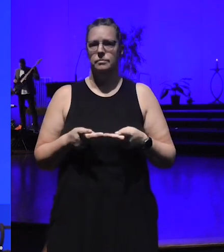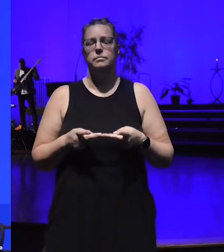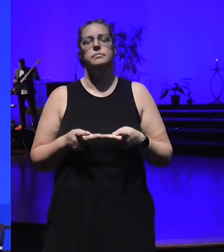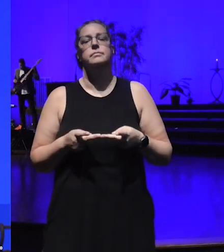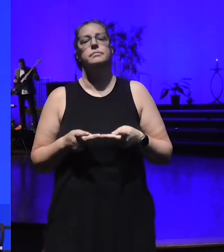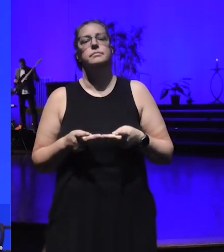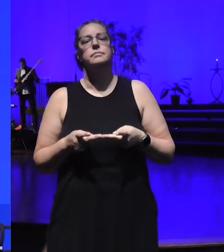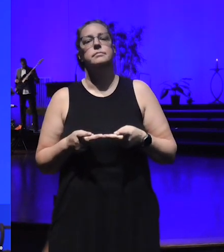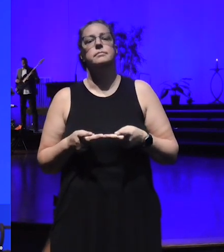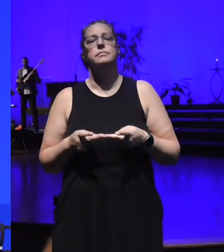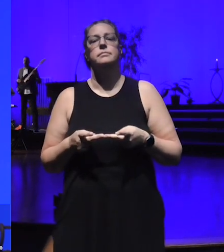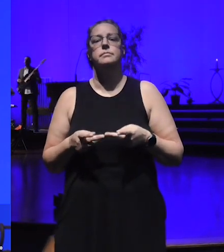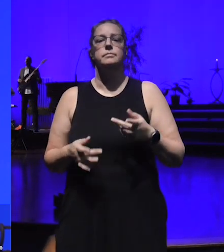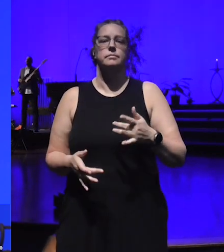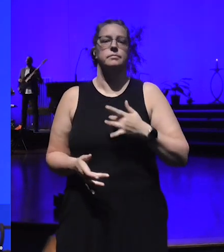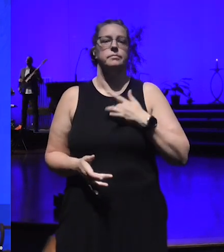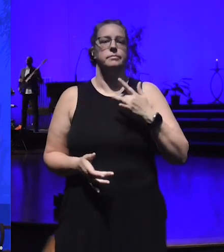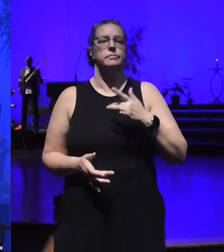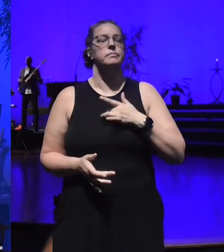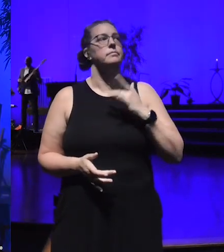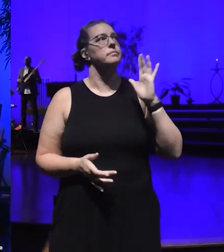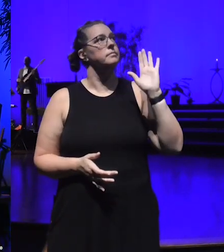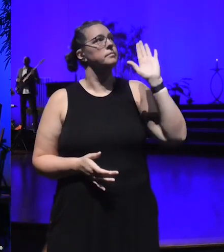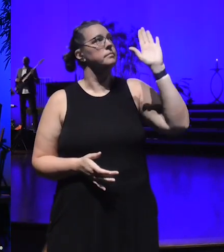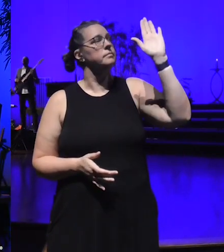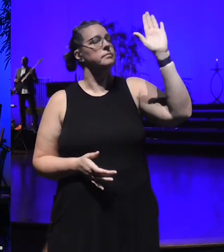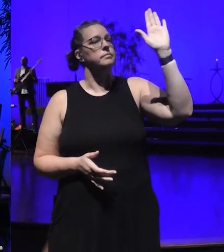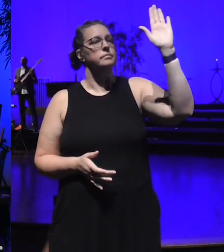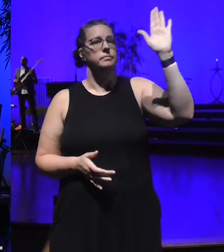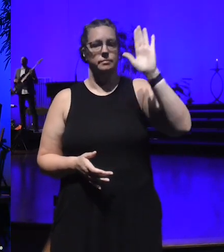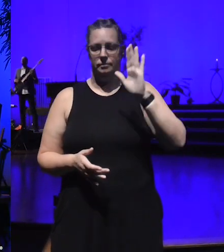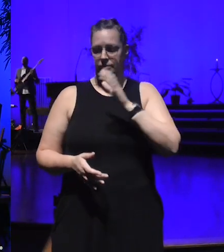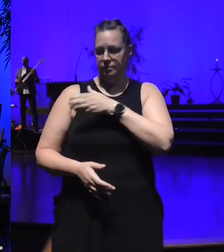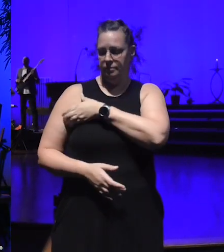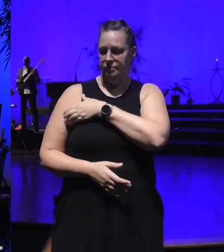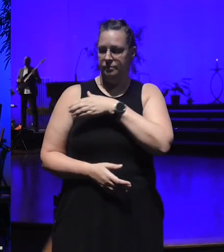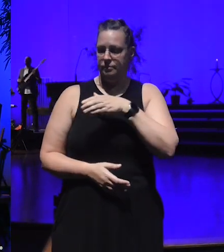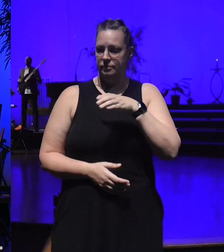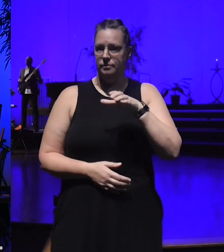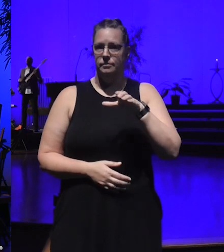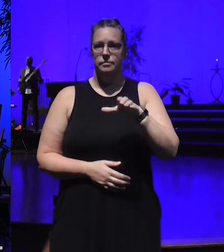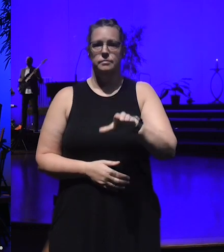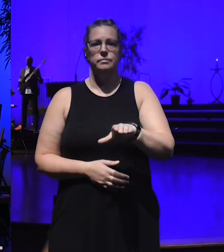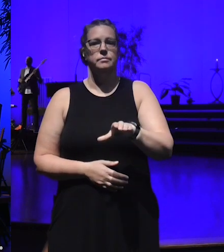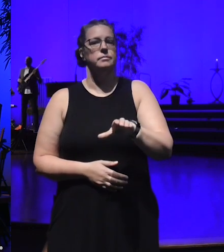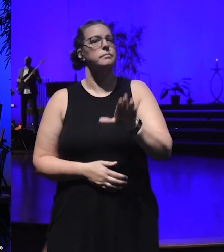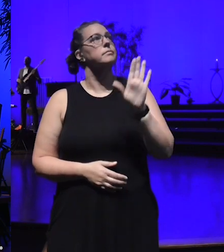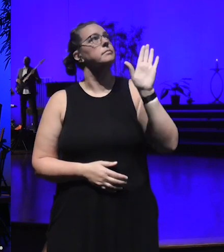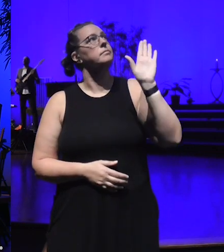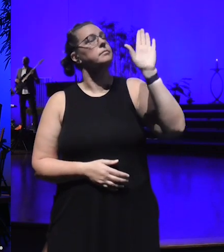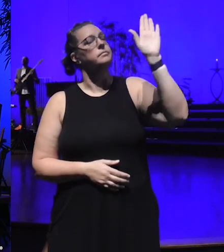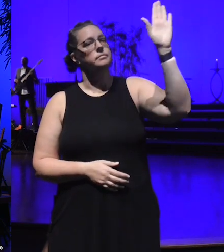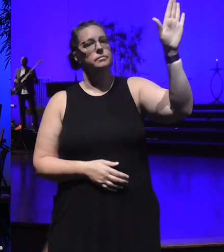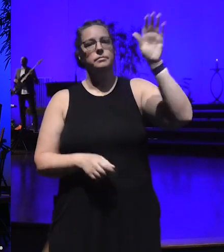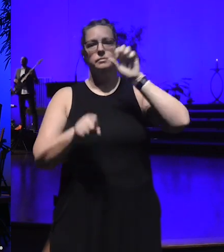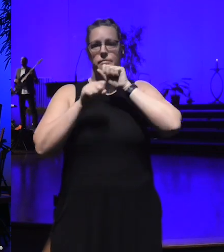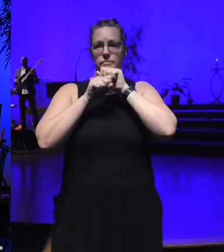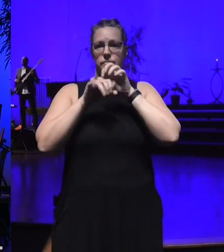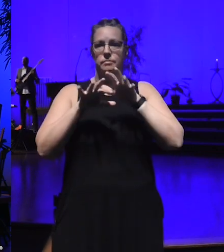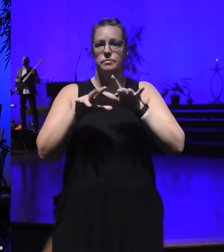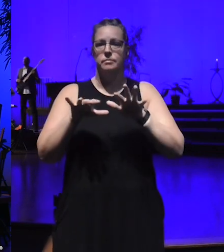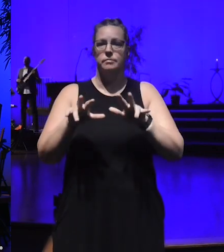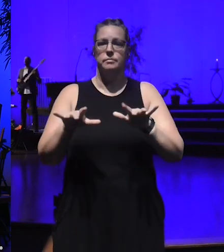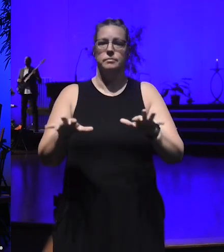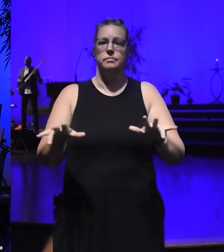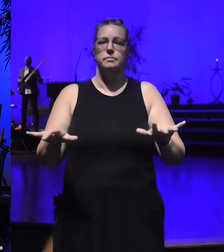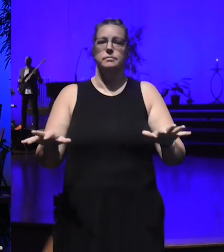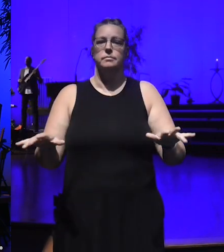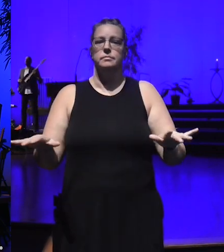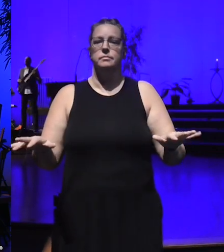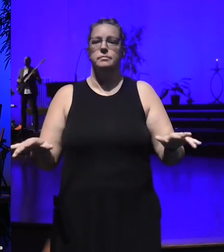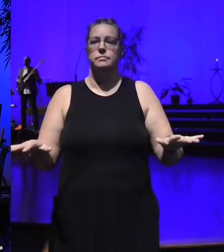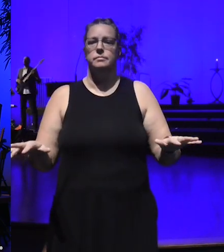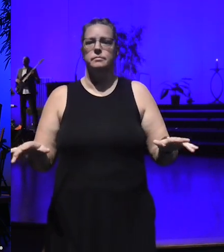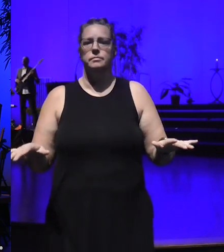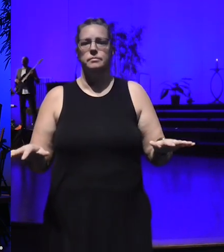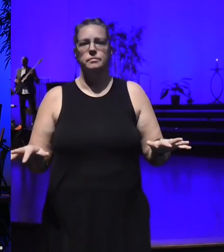this place I can feel the mighty power and the grave